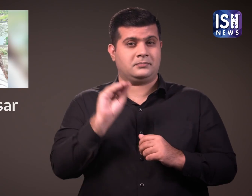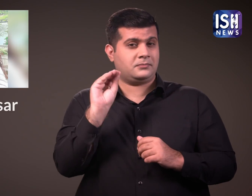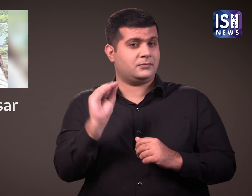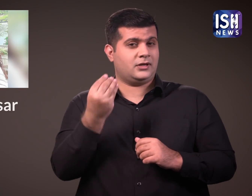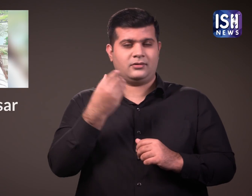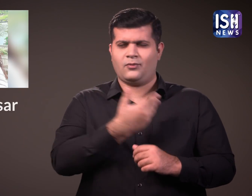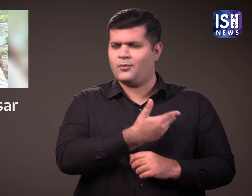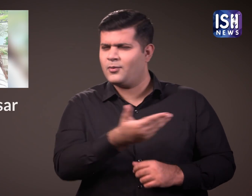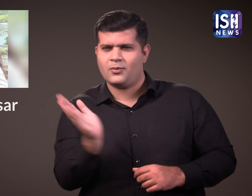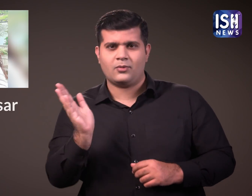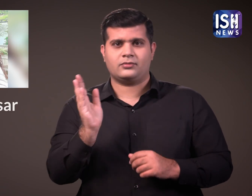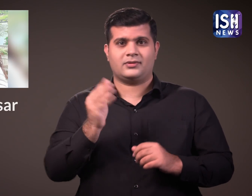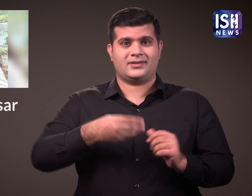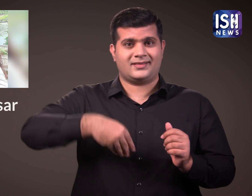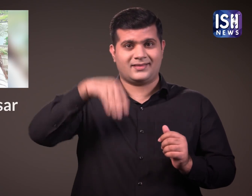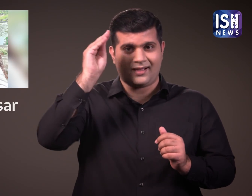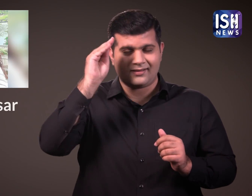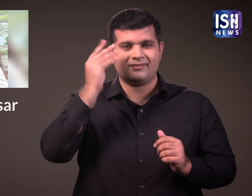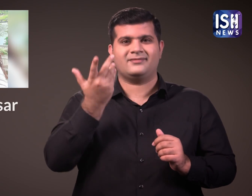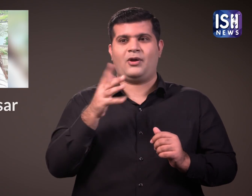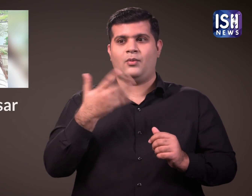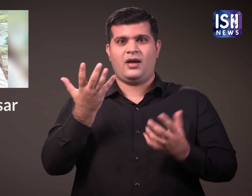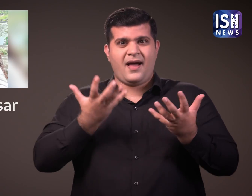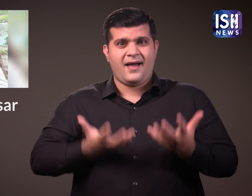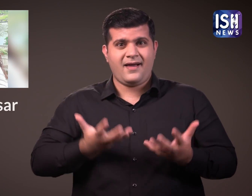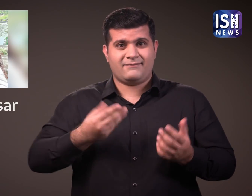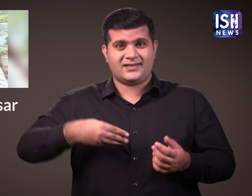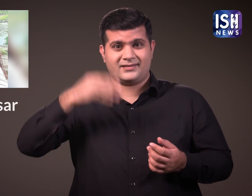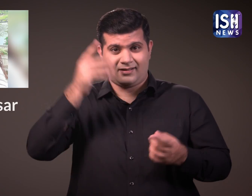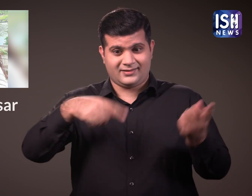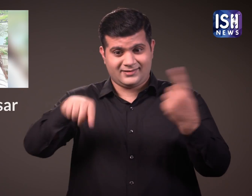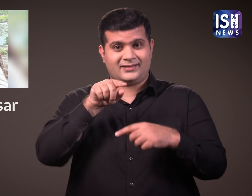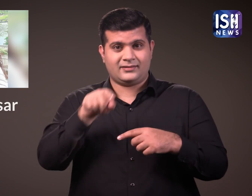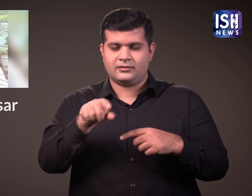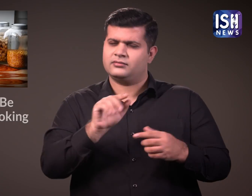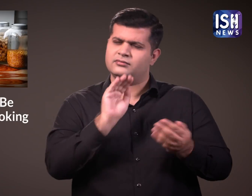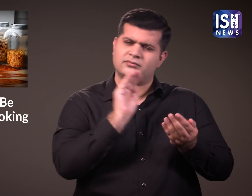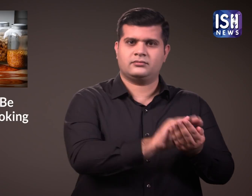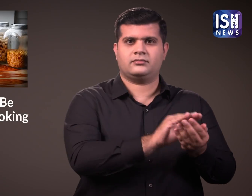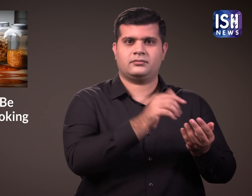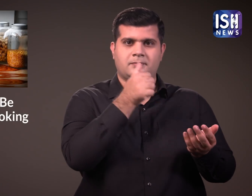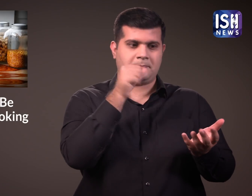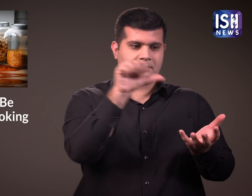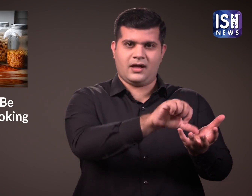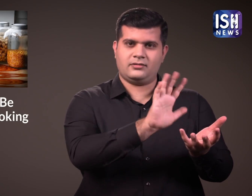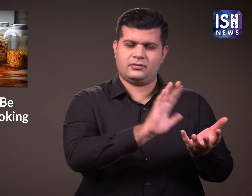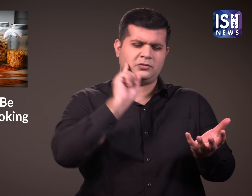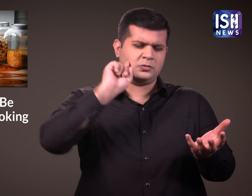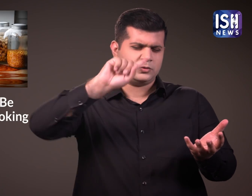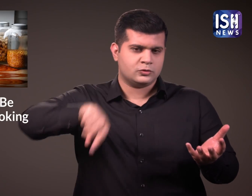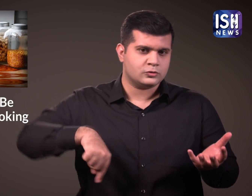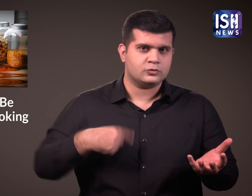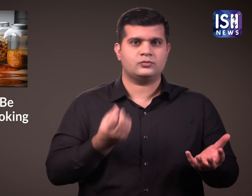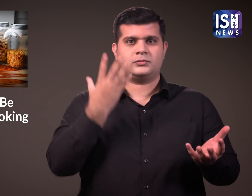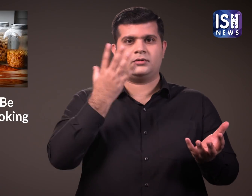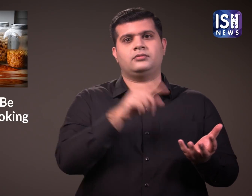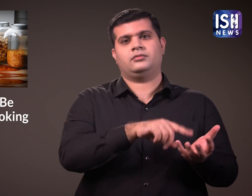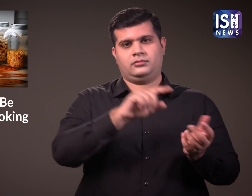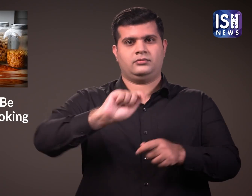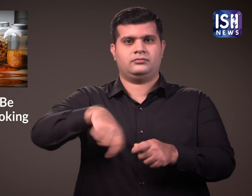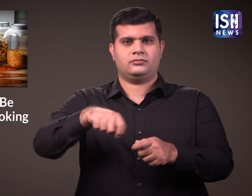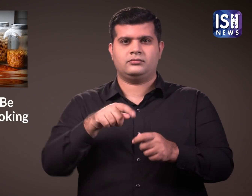these dals must be soaked overnight in water and then cooked